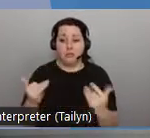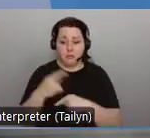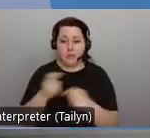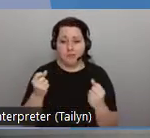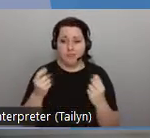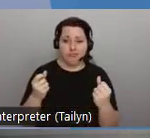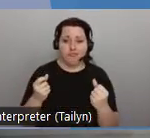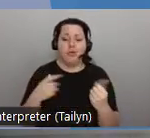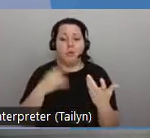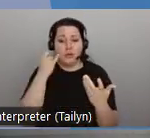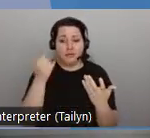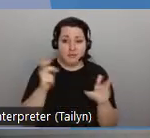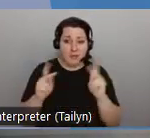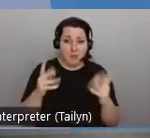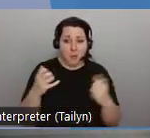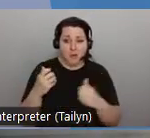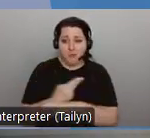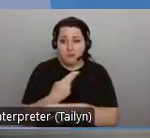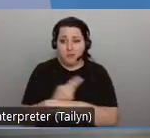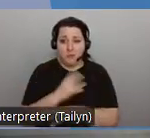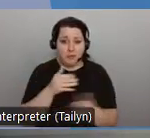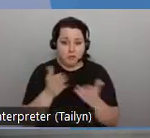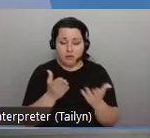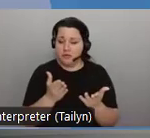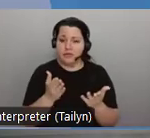button on your ribbon, we also have an ASL interpreter today,